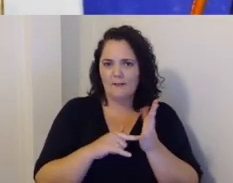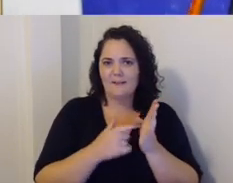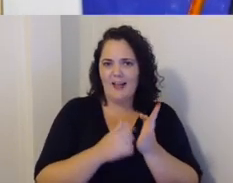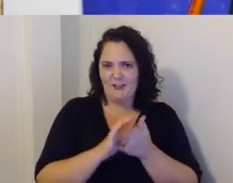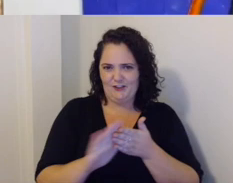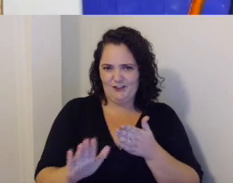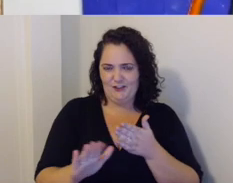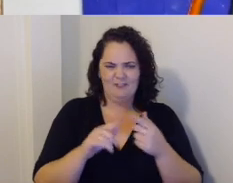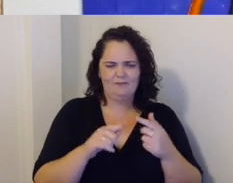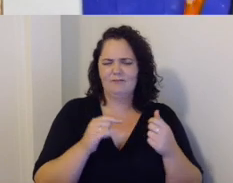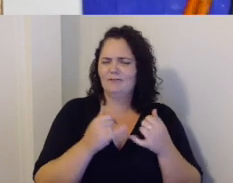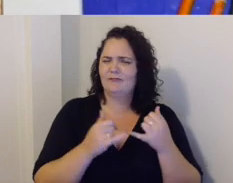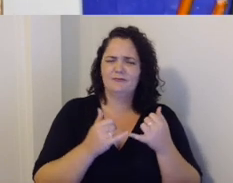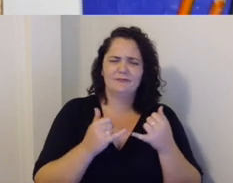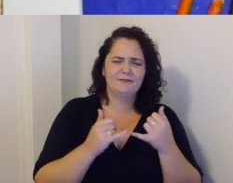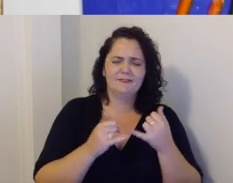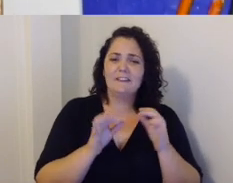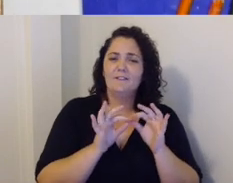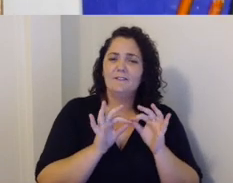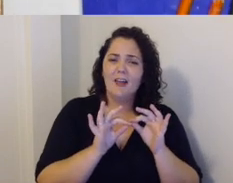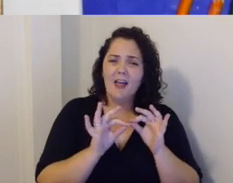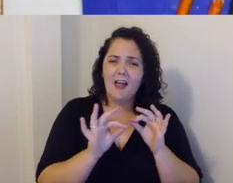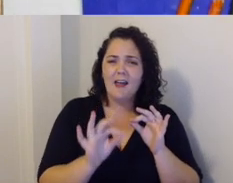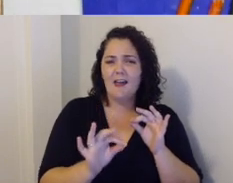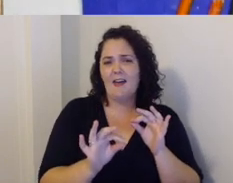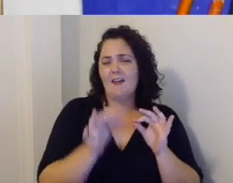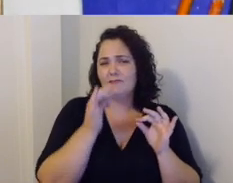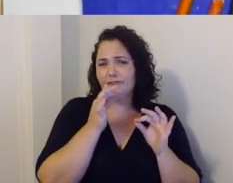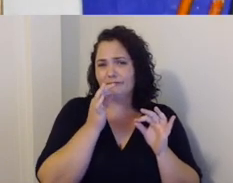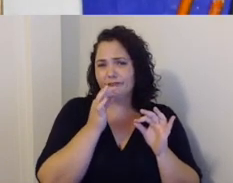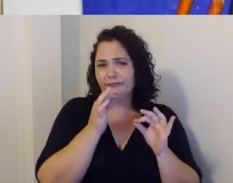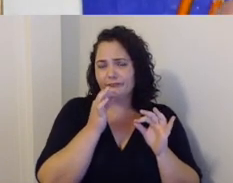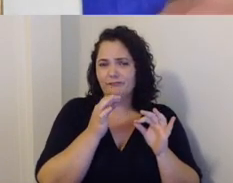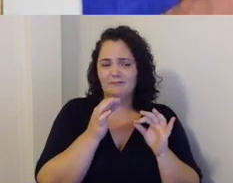because the corn starch is so fine it has the least amount of ability to fill up the fibers